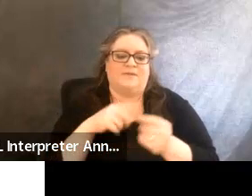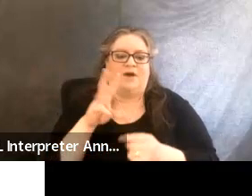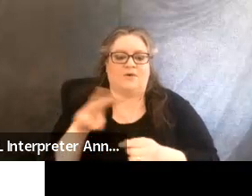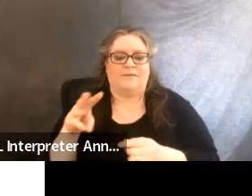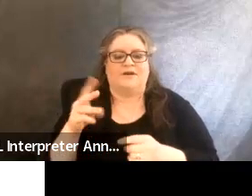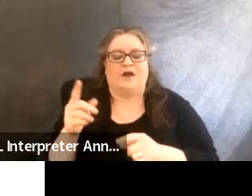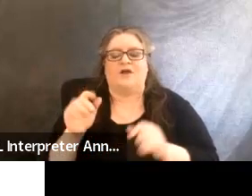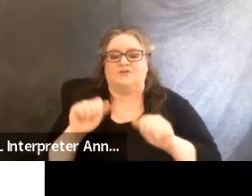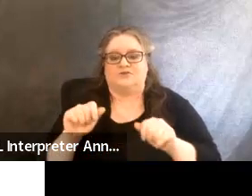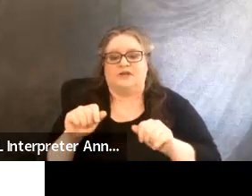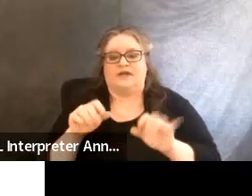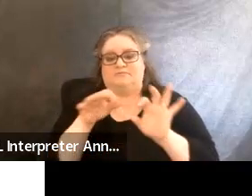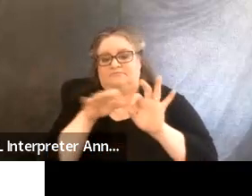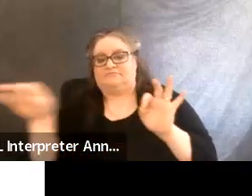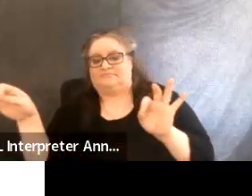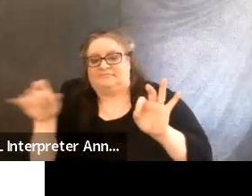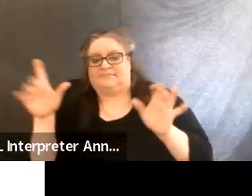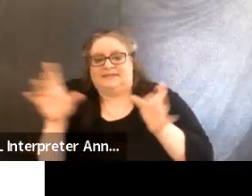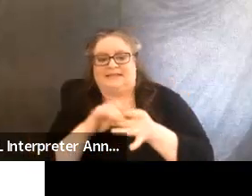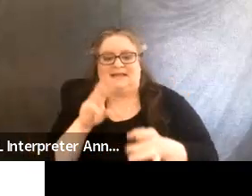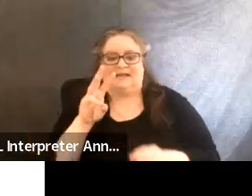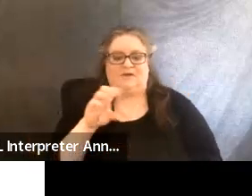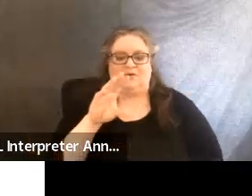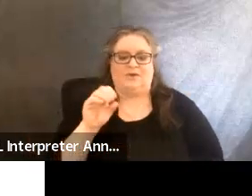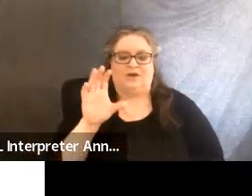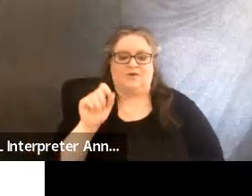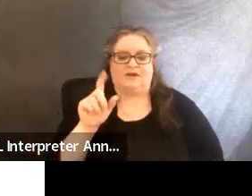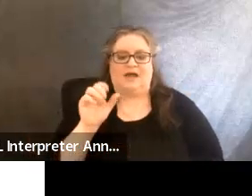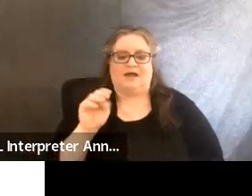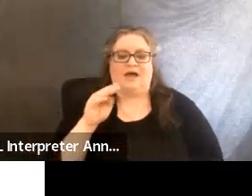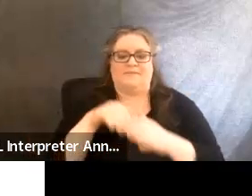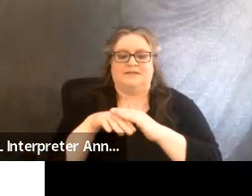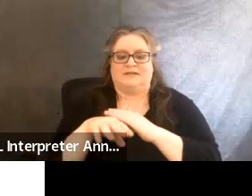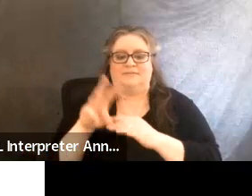check out theweco.com/accessibility-webinars/